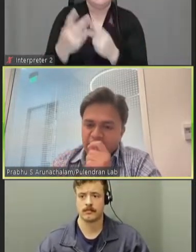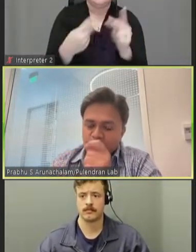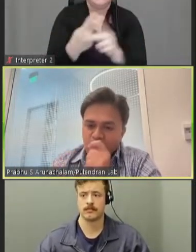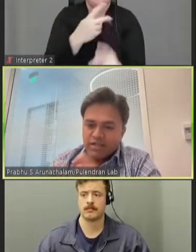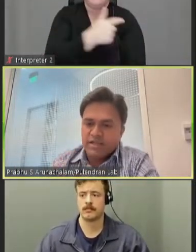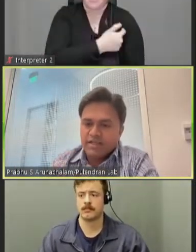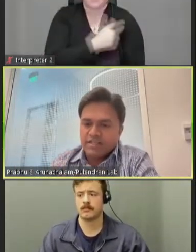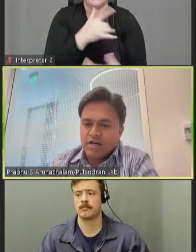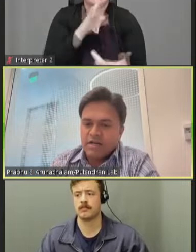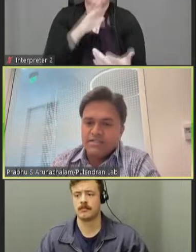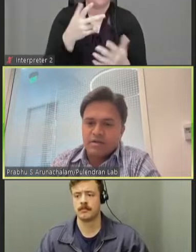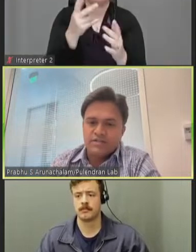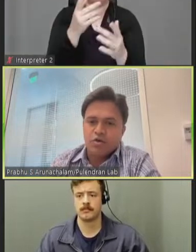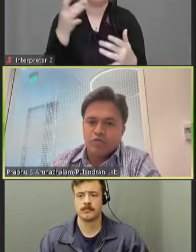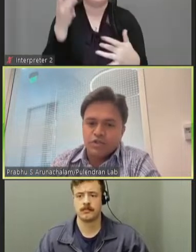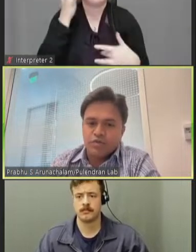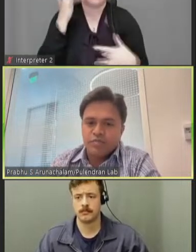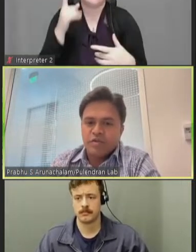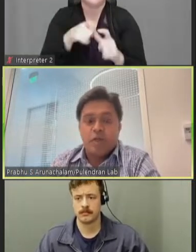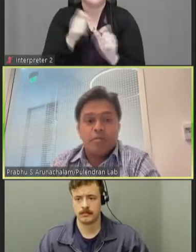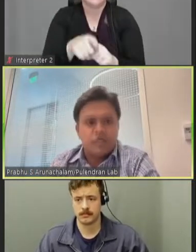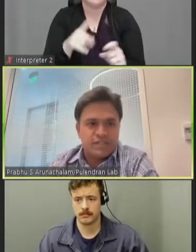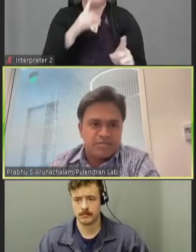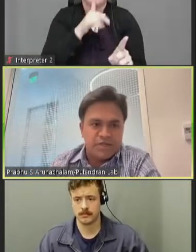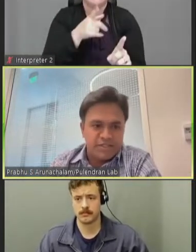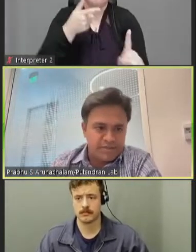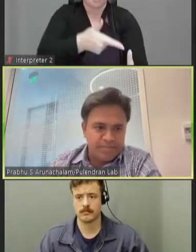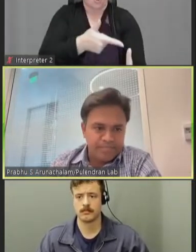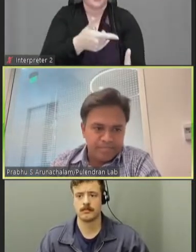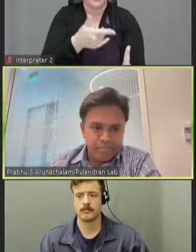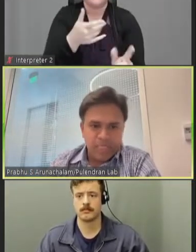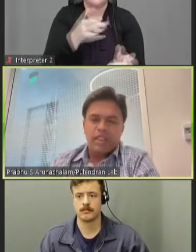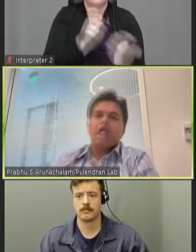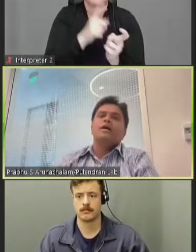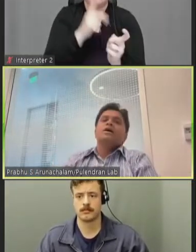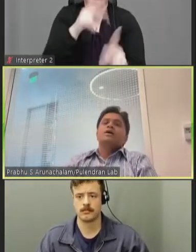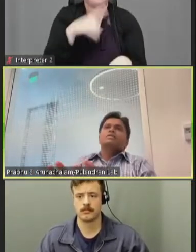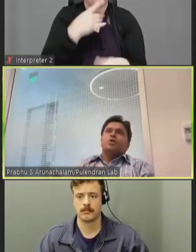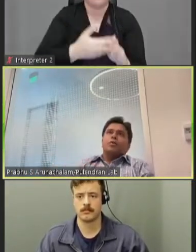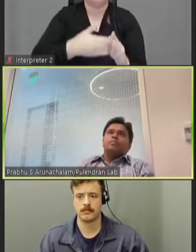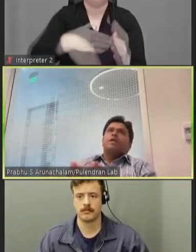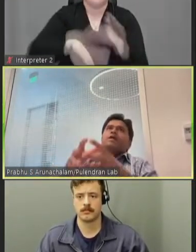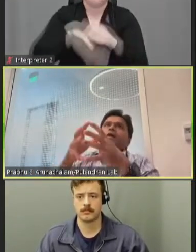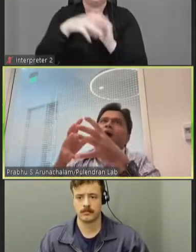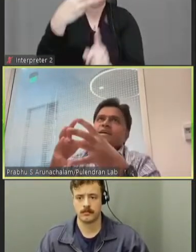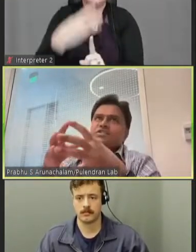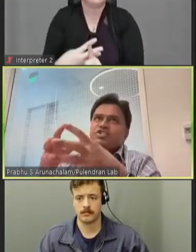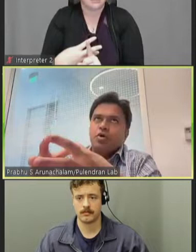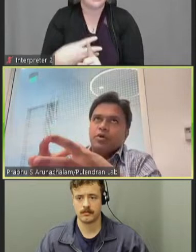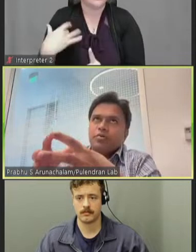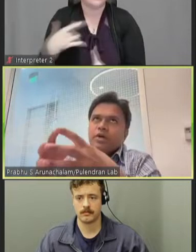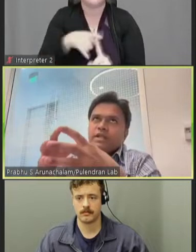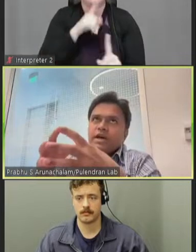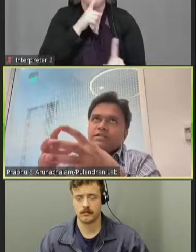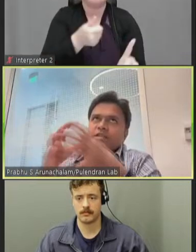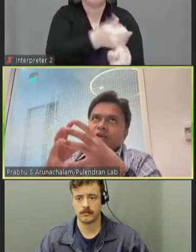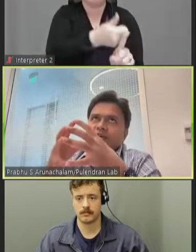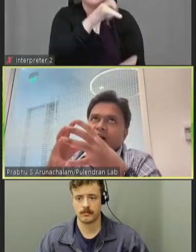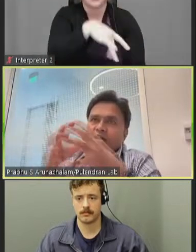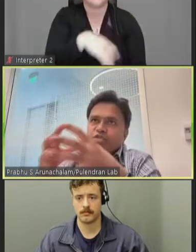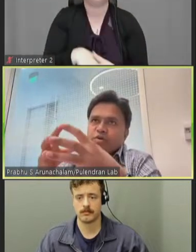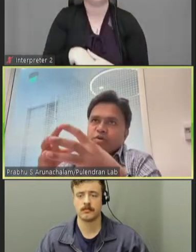antibodies that can target SARS-CoV-2 for up to six months. So, I just showed you that